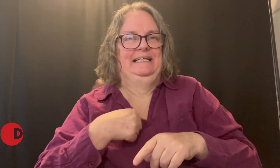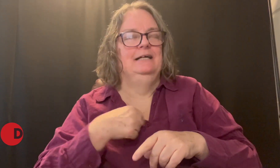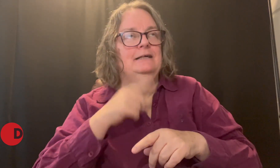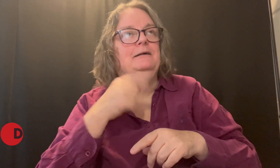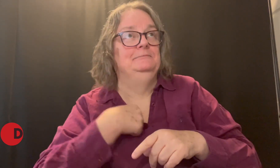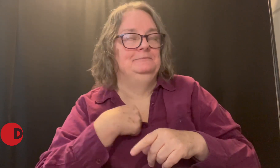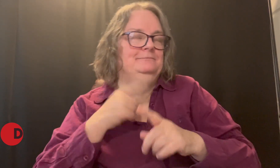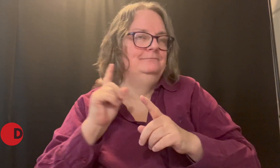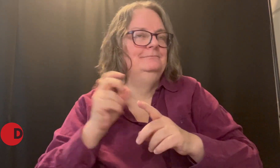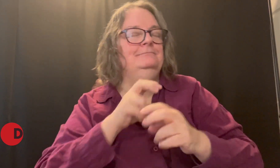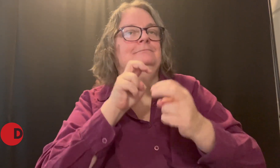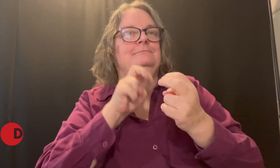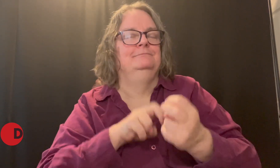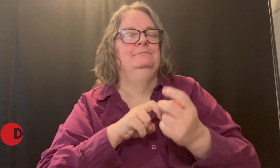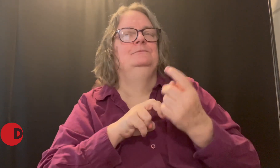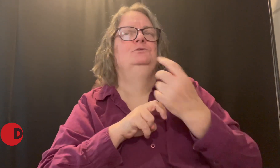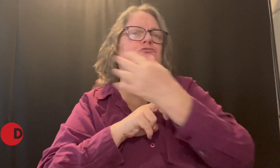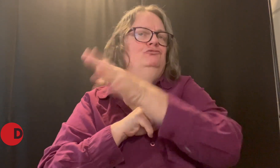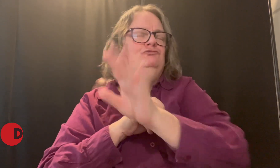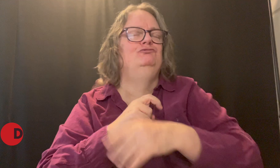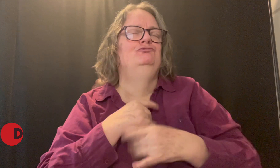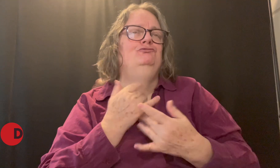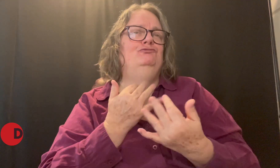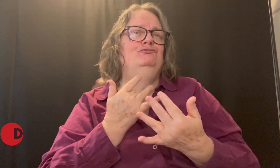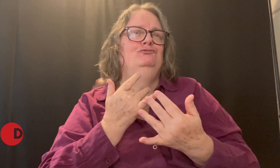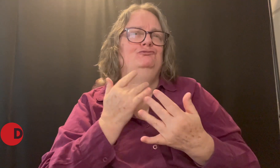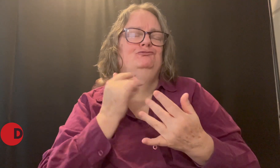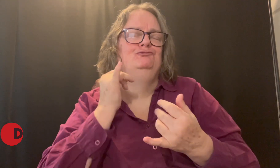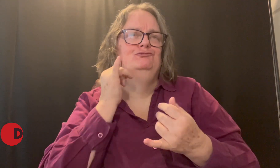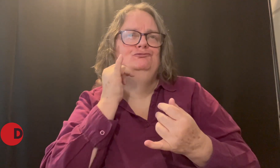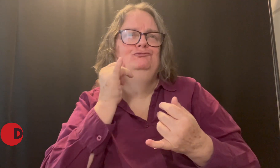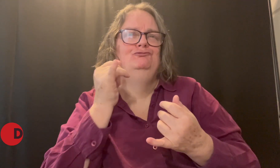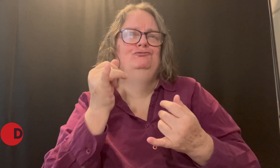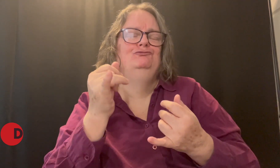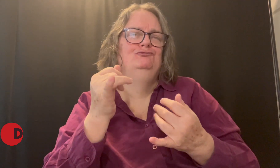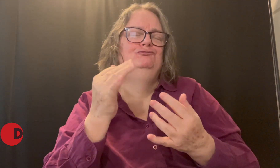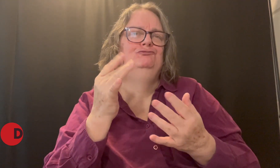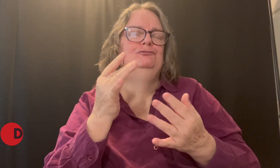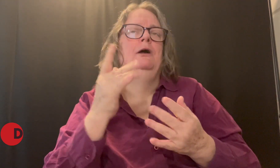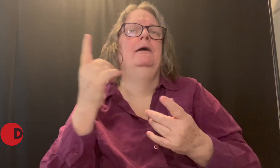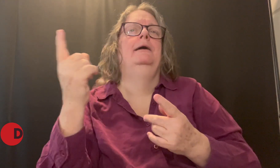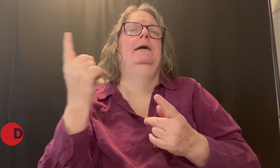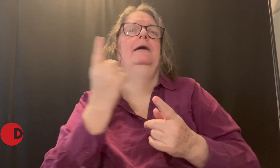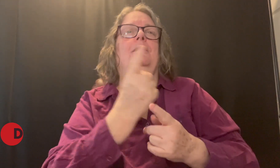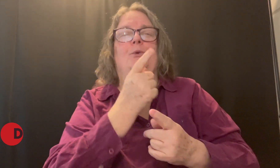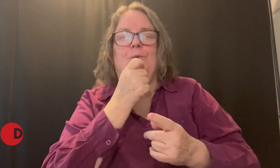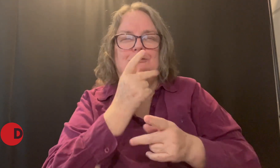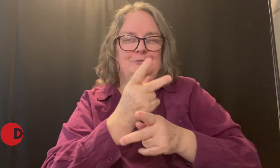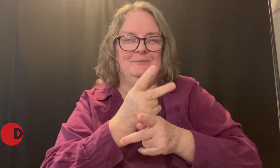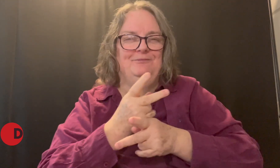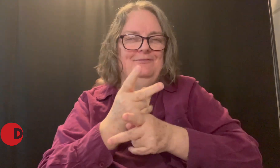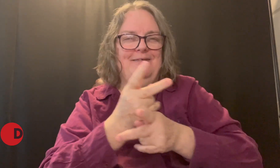I assumed it must be for me. I followed her and we sat down.